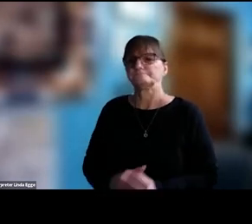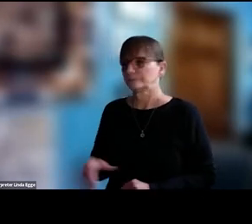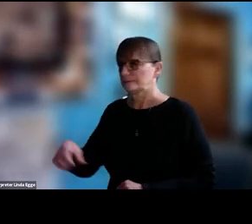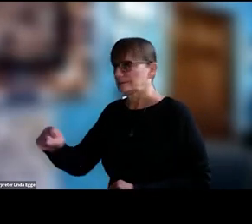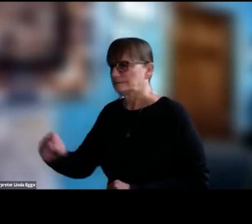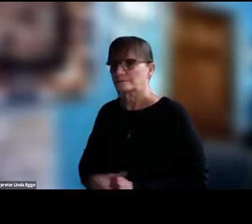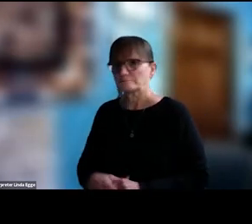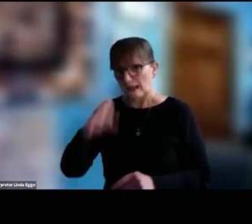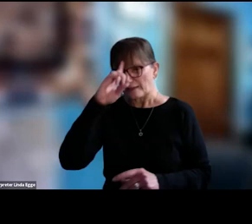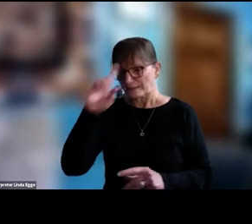[Ashley] I think that's it for us.